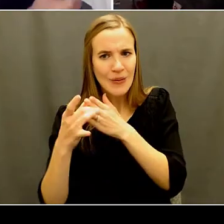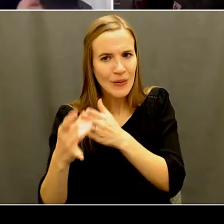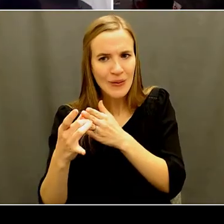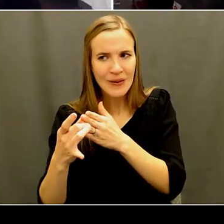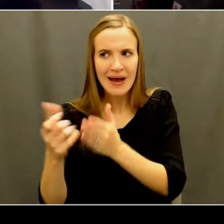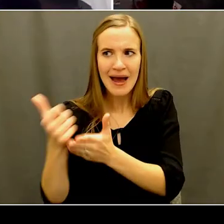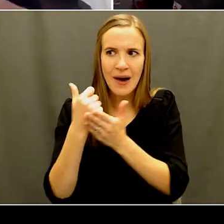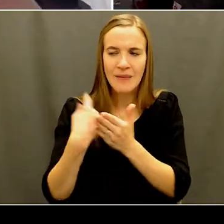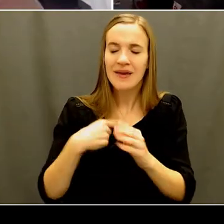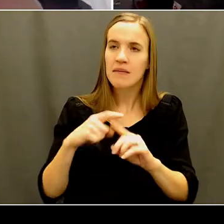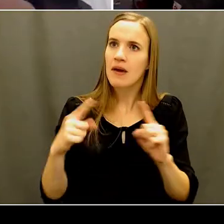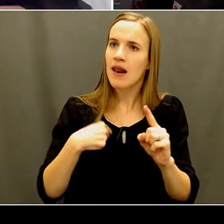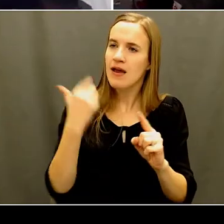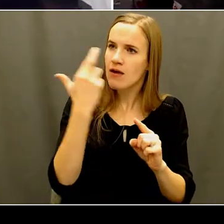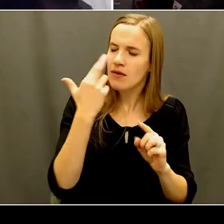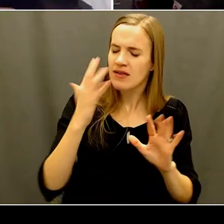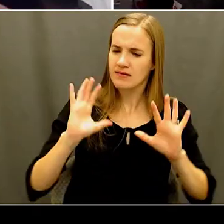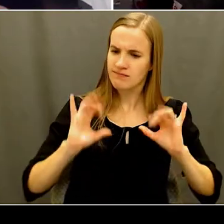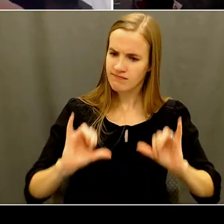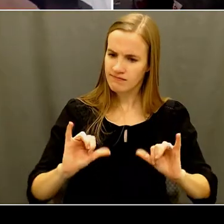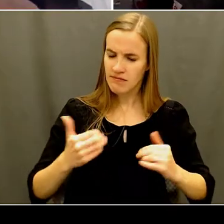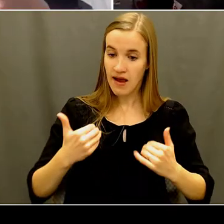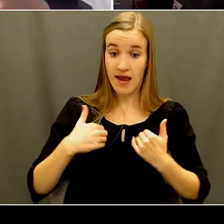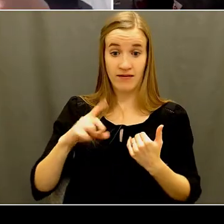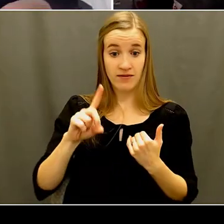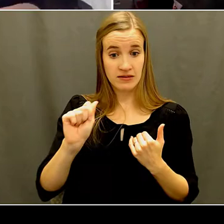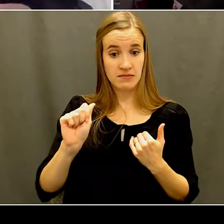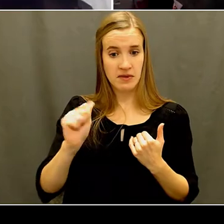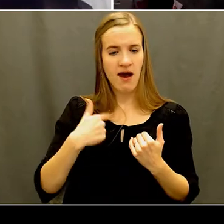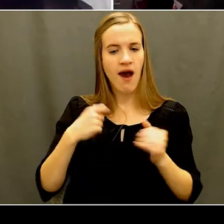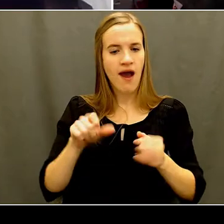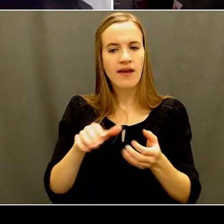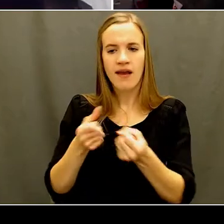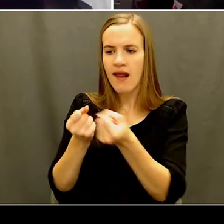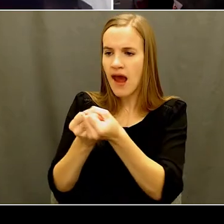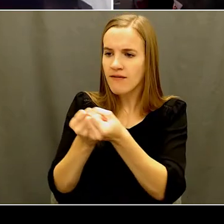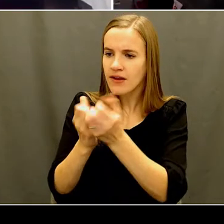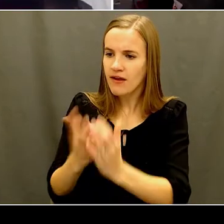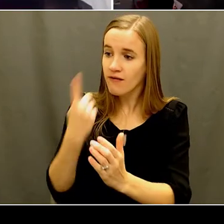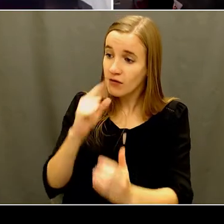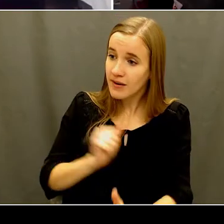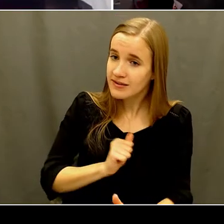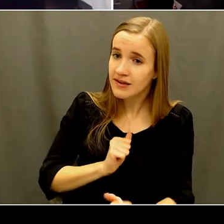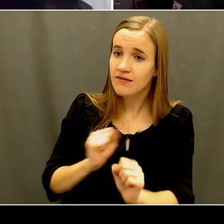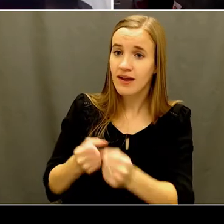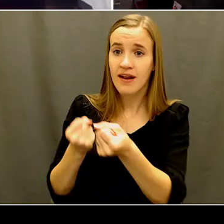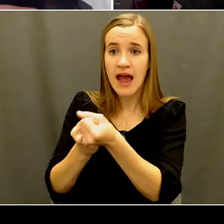more about the policies that really impact people's day to day lives. And it